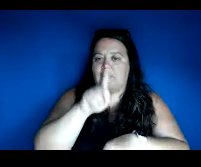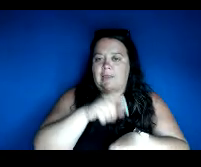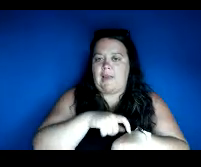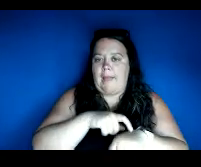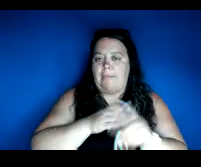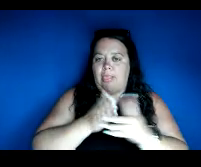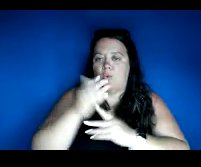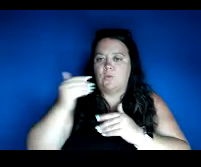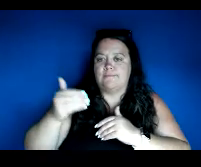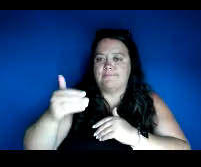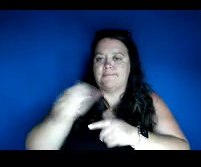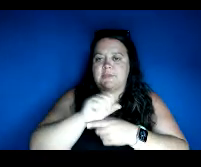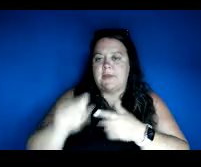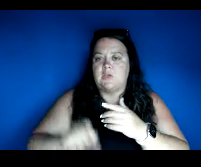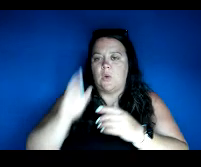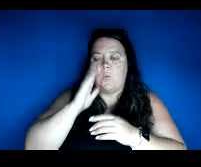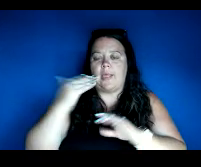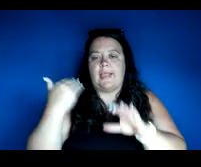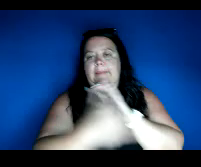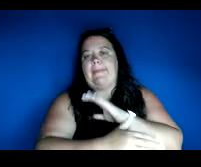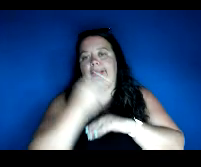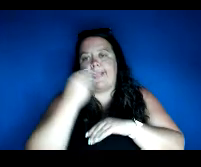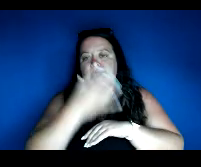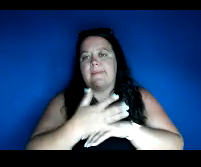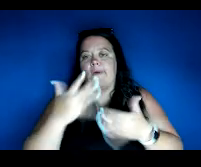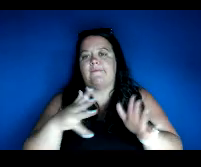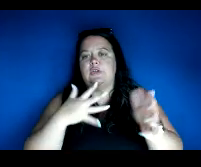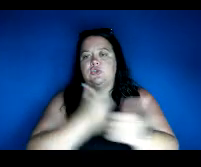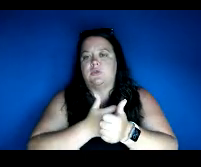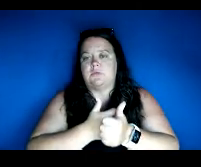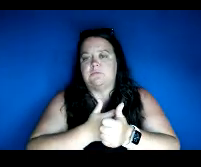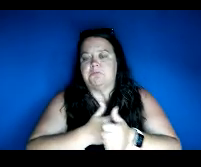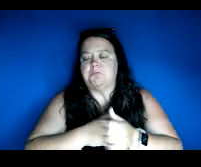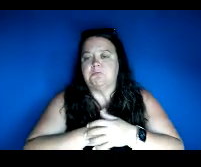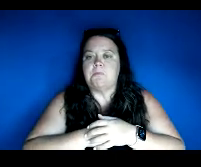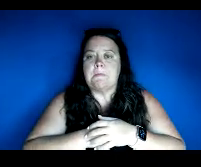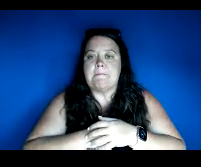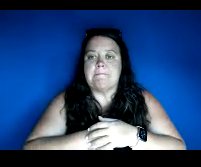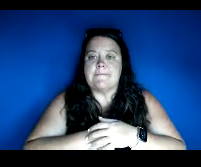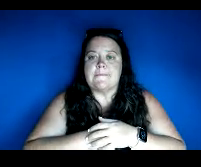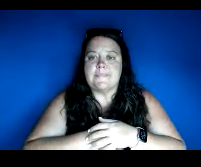They get an email notification every time notes are uploaded. The one thing I will emphasize about that, and I didn't mention this before,